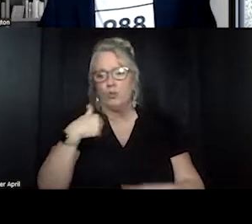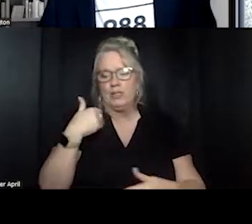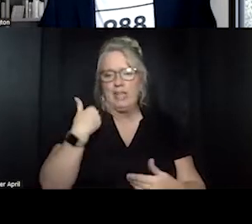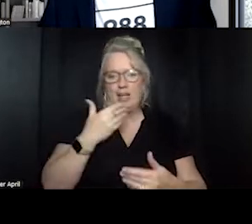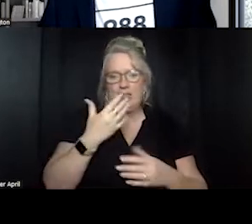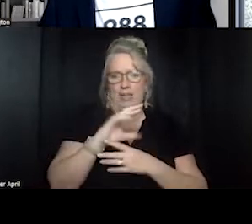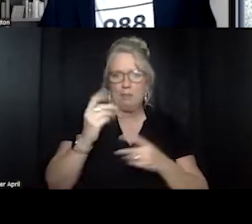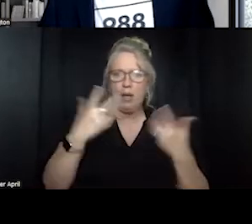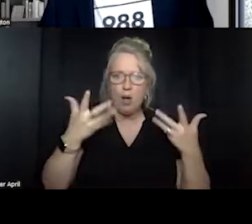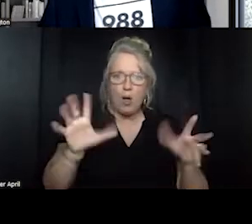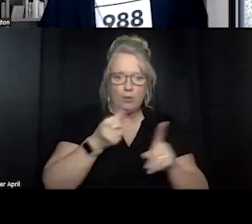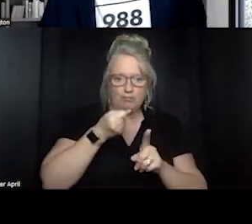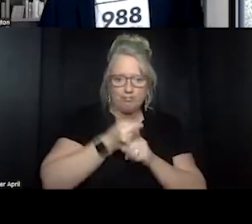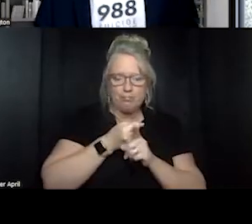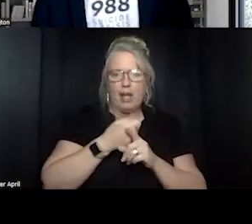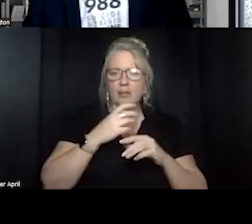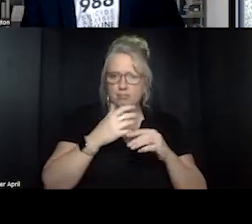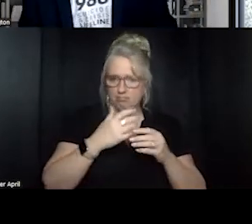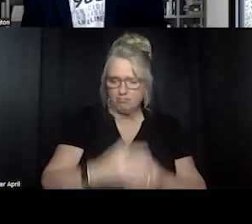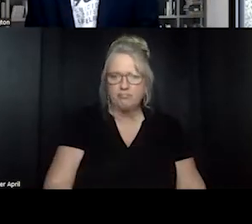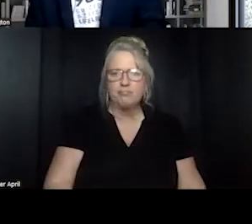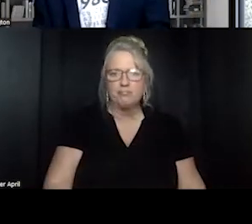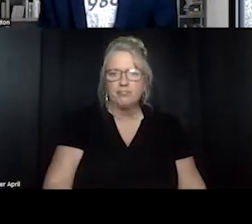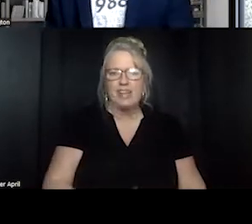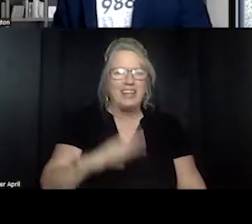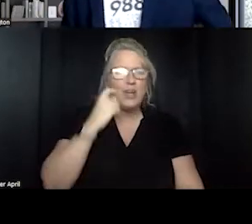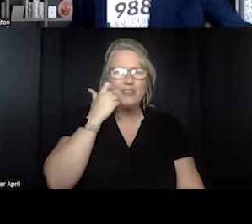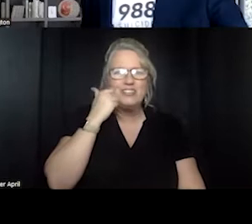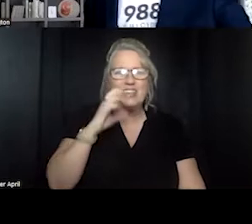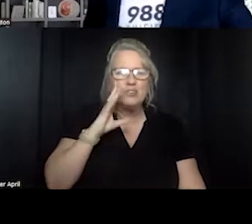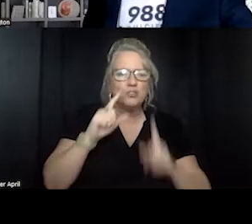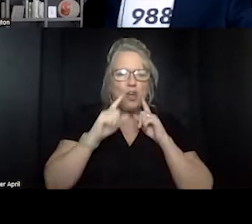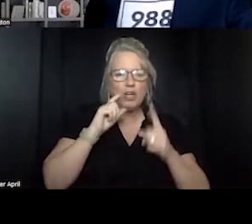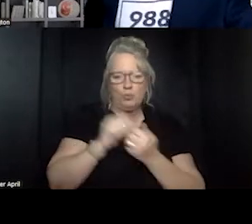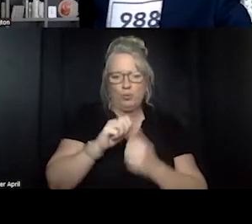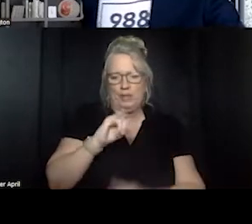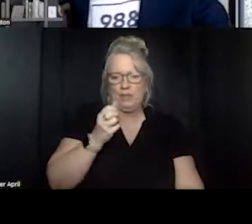MAKING AN IMPACT ON THIS. AND, I WAS JUST TALKING WITH JEFF IN THE RUN OF SHOW BEFOREHAND.